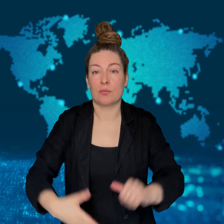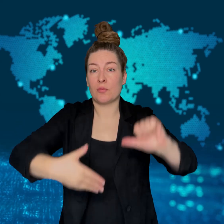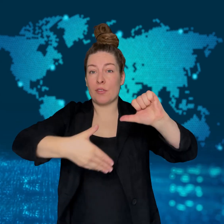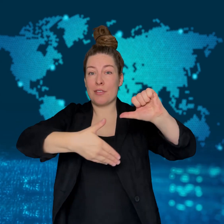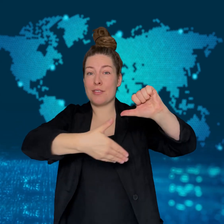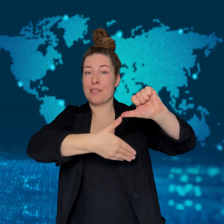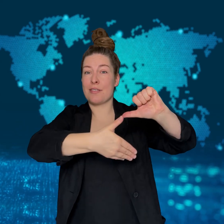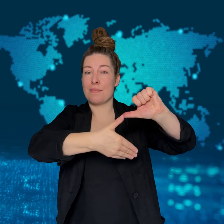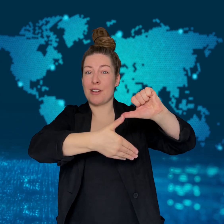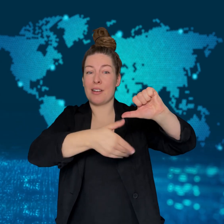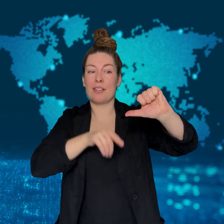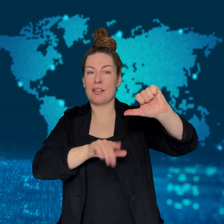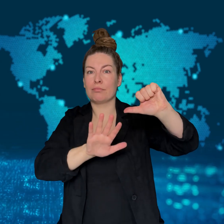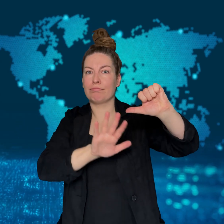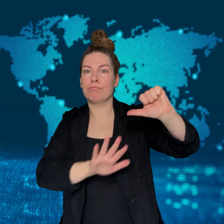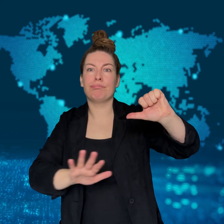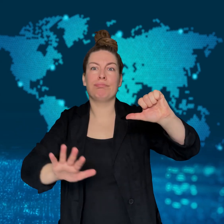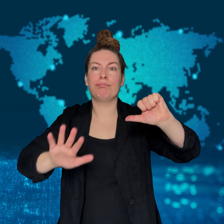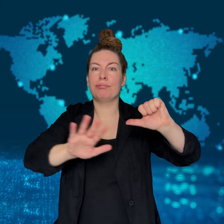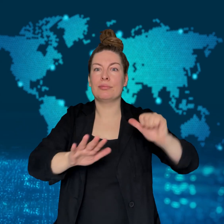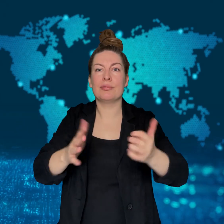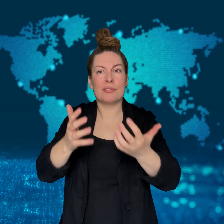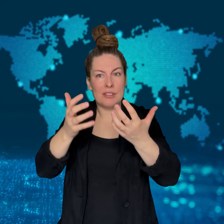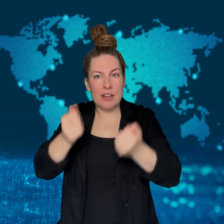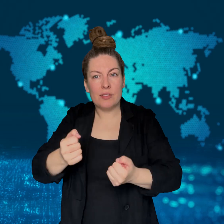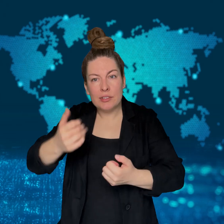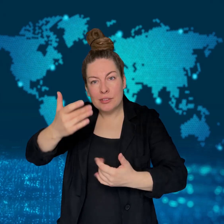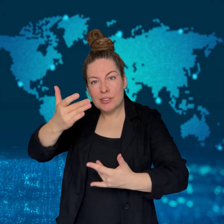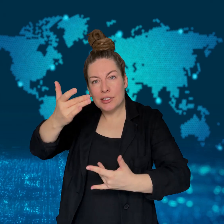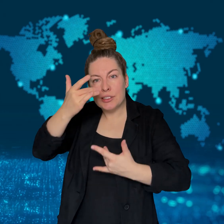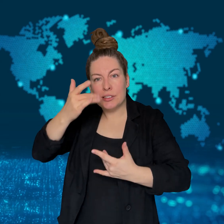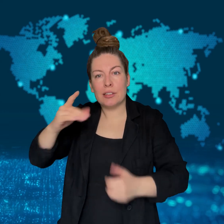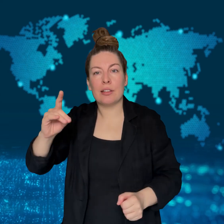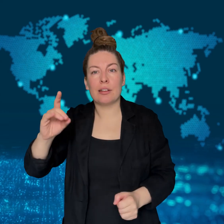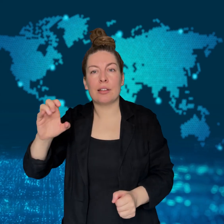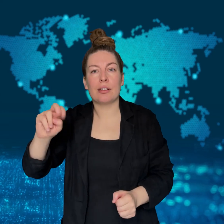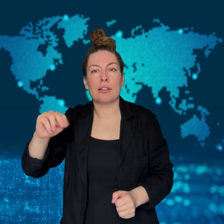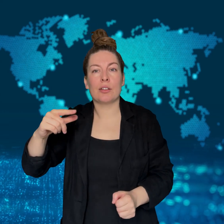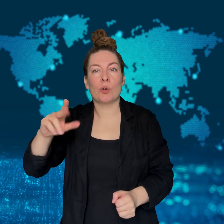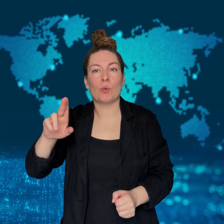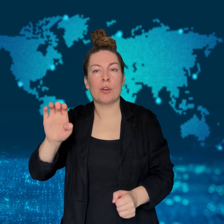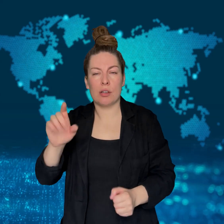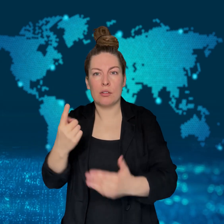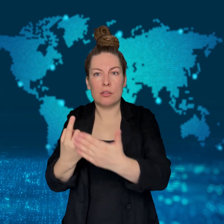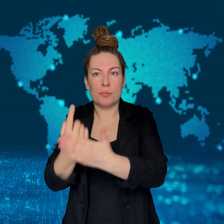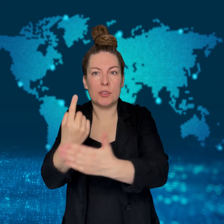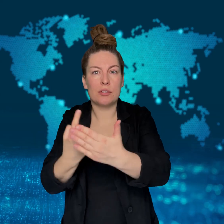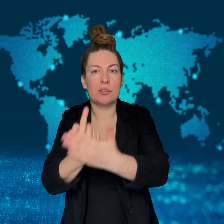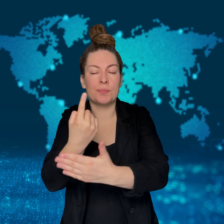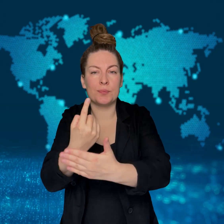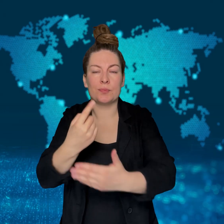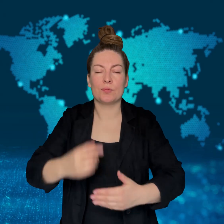Dengue cases